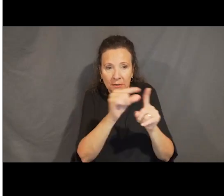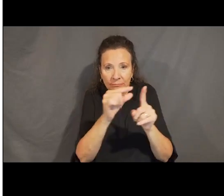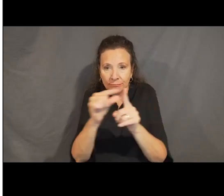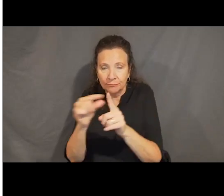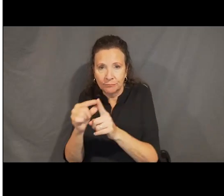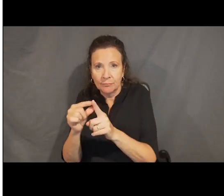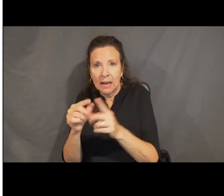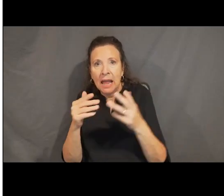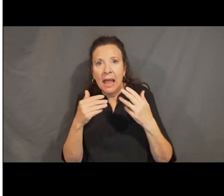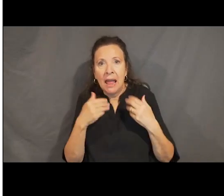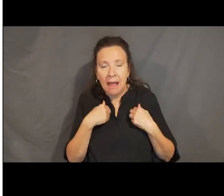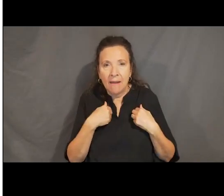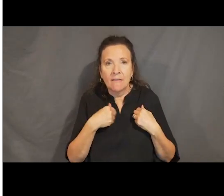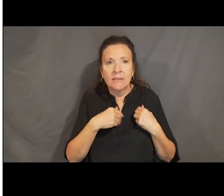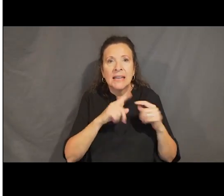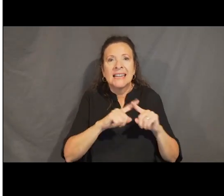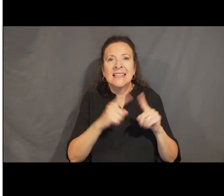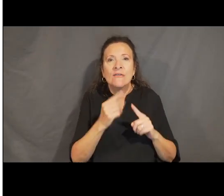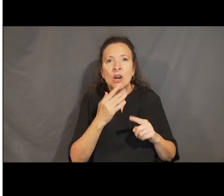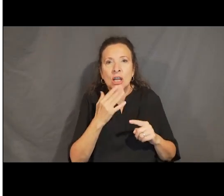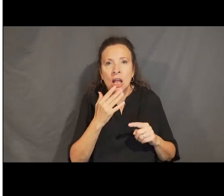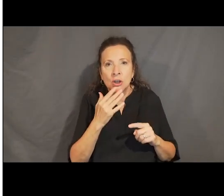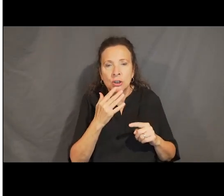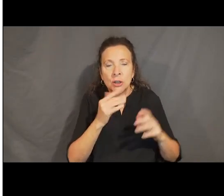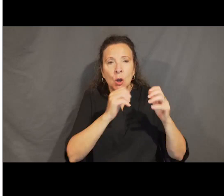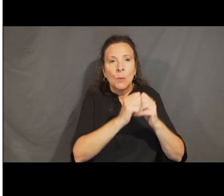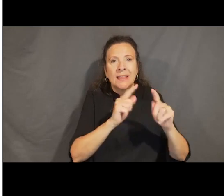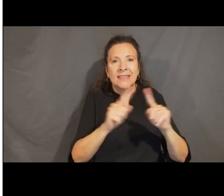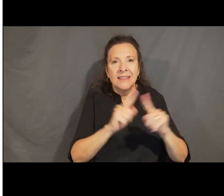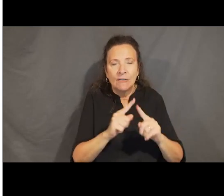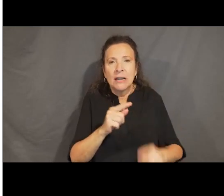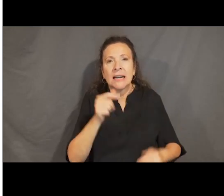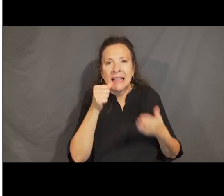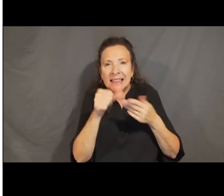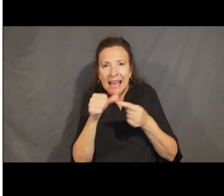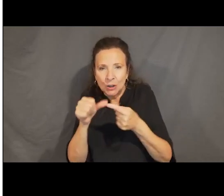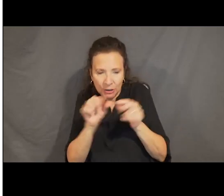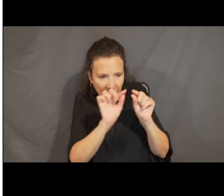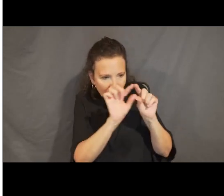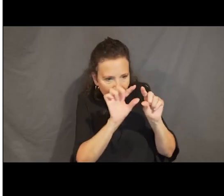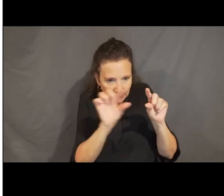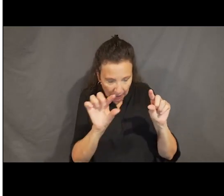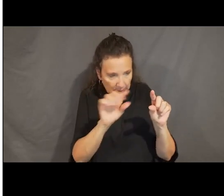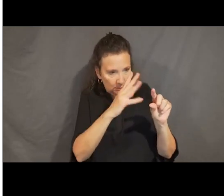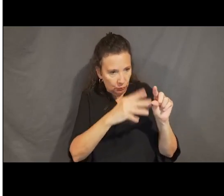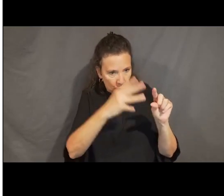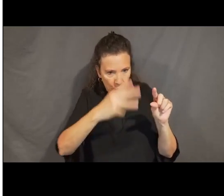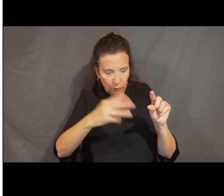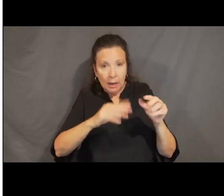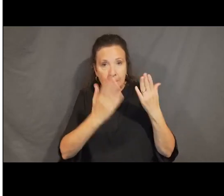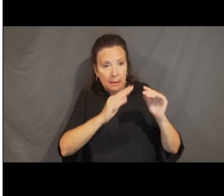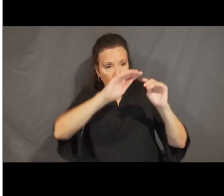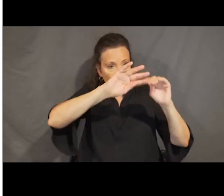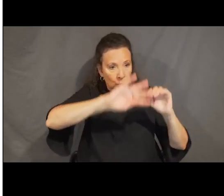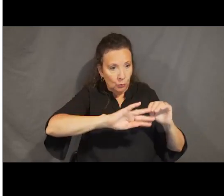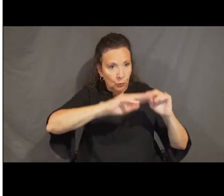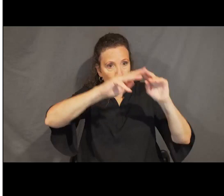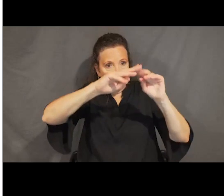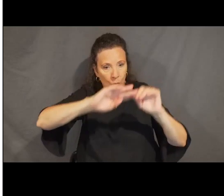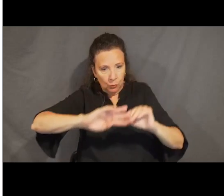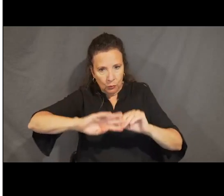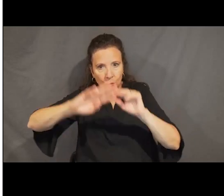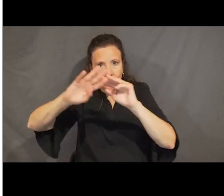colors across letters? On, maybe even a gradient background. You know, I don't know about you,